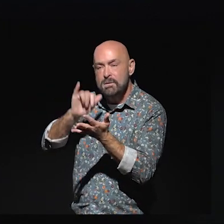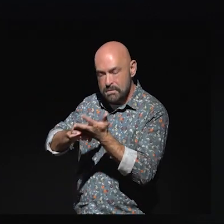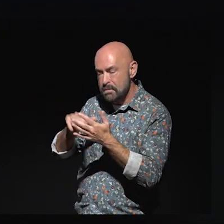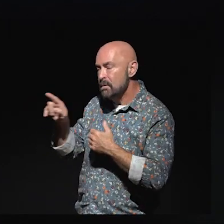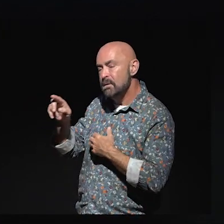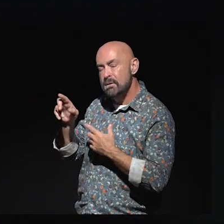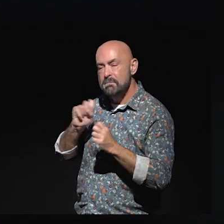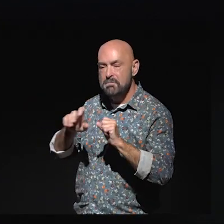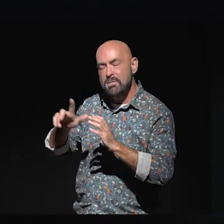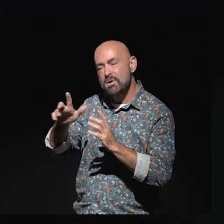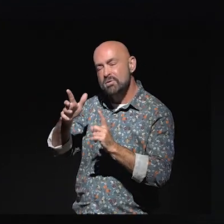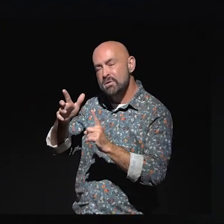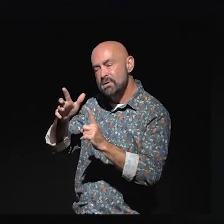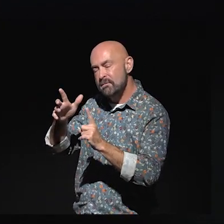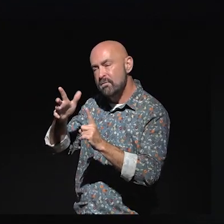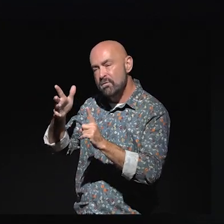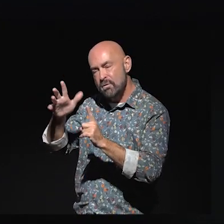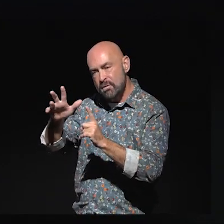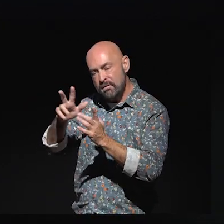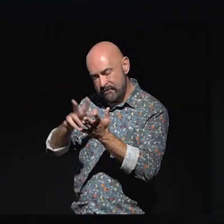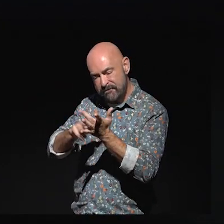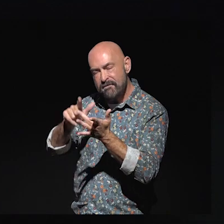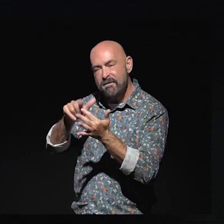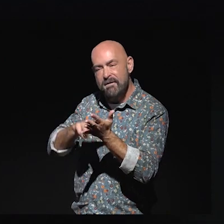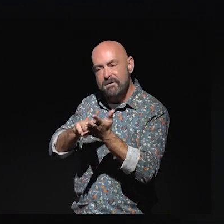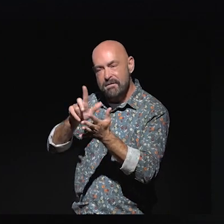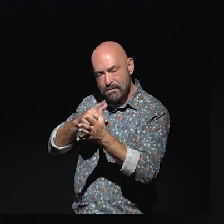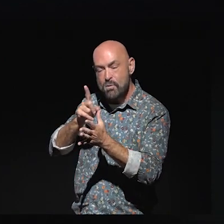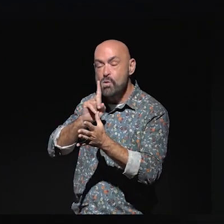a Lyonnaise woman who had married and divorced,